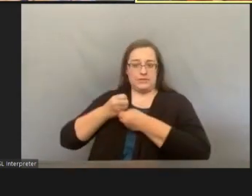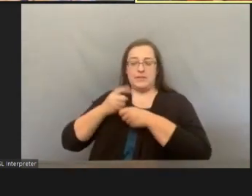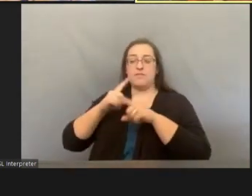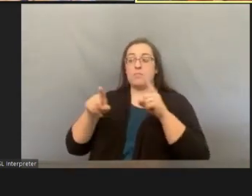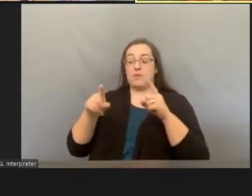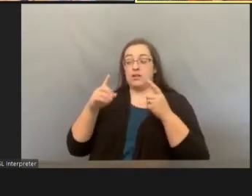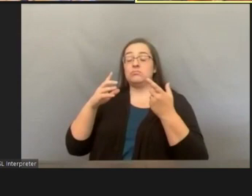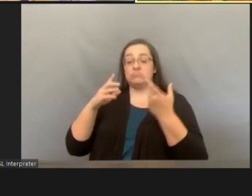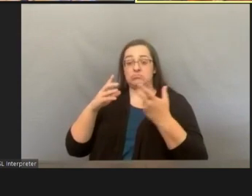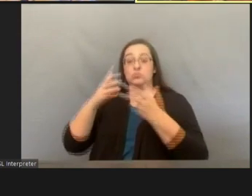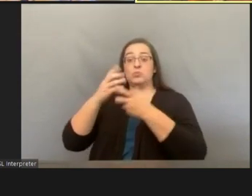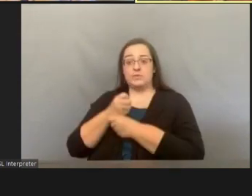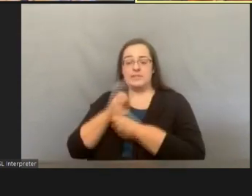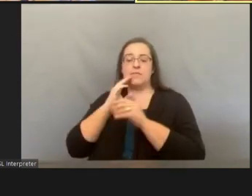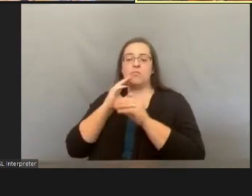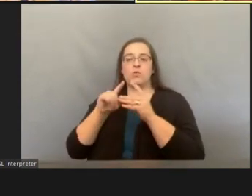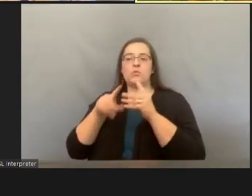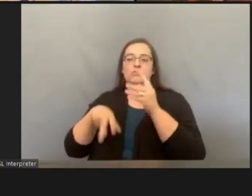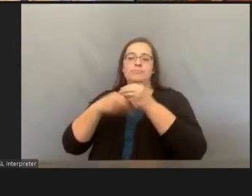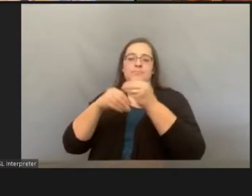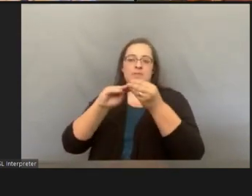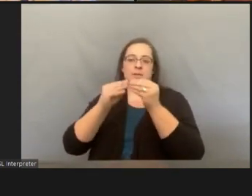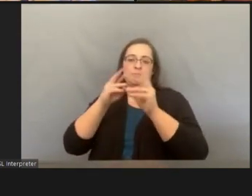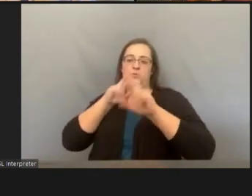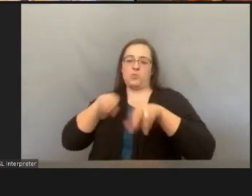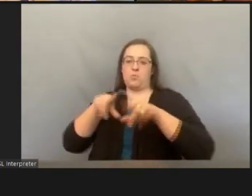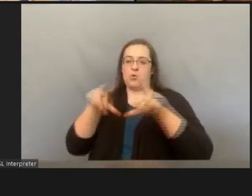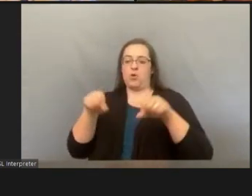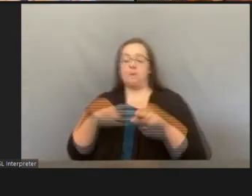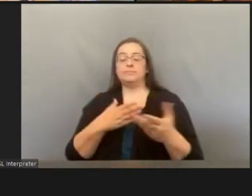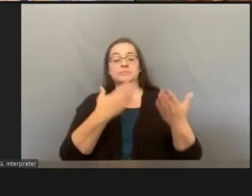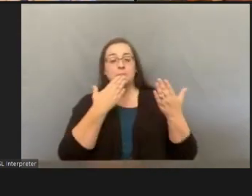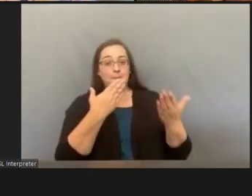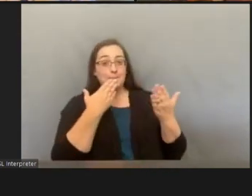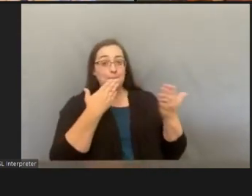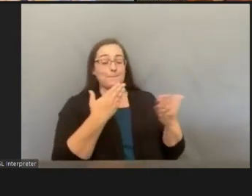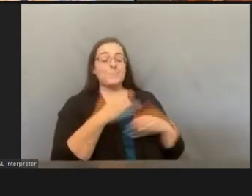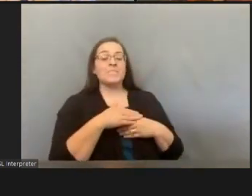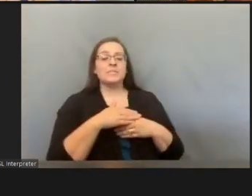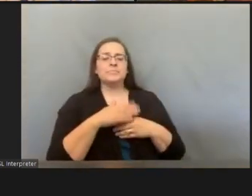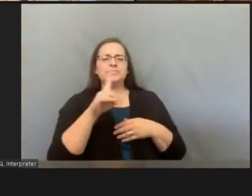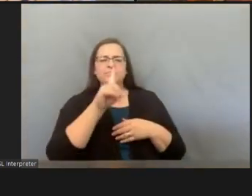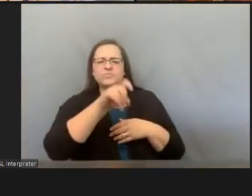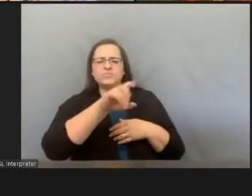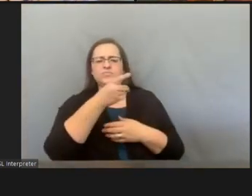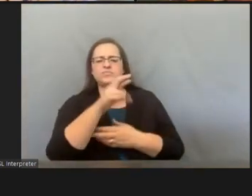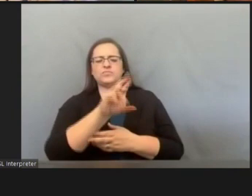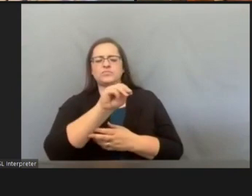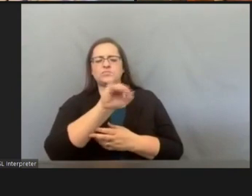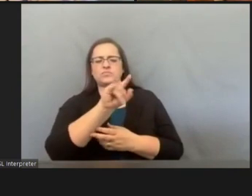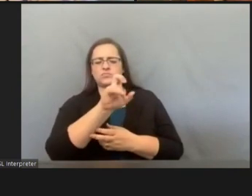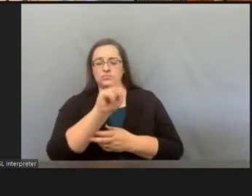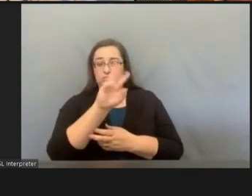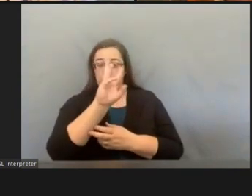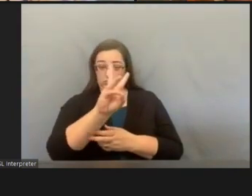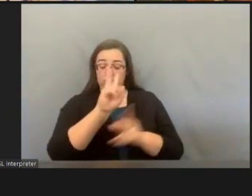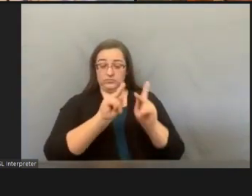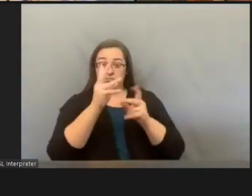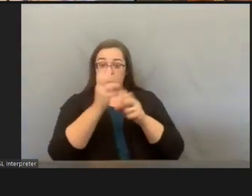ASSISTED LIVING IN GROUP HOMES. I DON'T BELIEVE WE'VE STARTED TO RECEIVE THE TEST RESULTS YET. ONCE WE DO THE BE IN THE REPORT